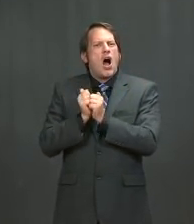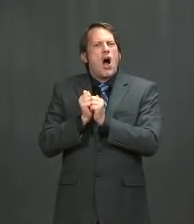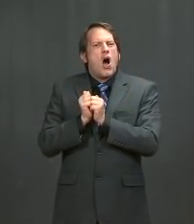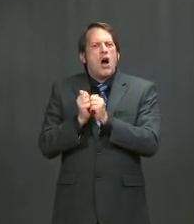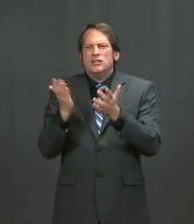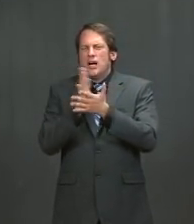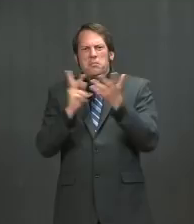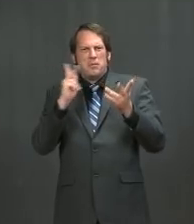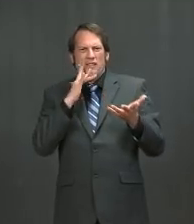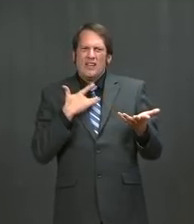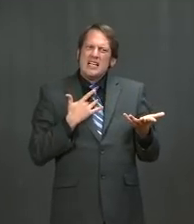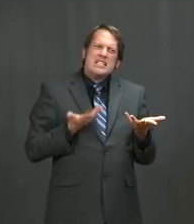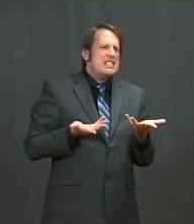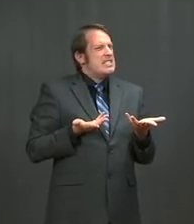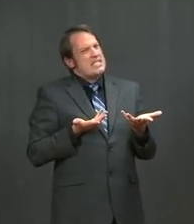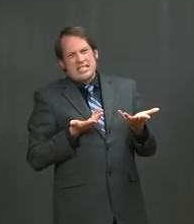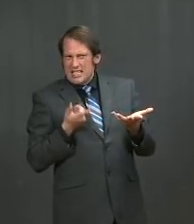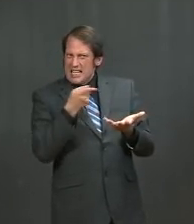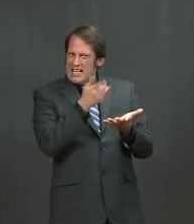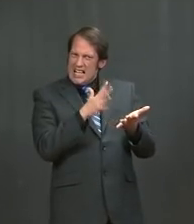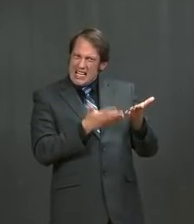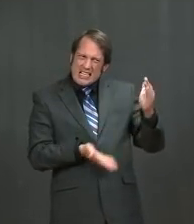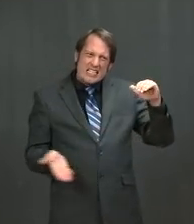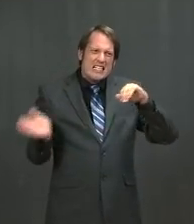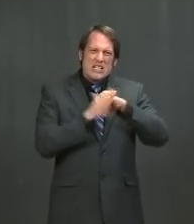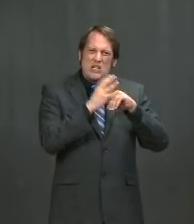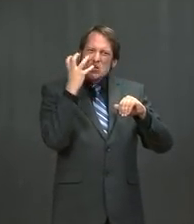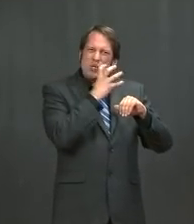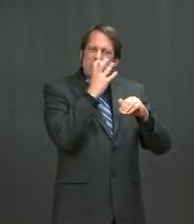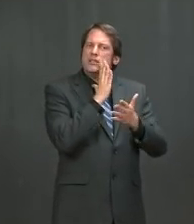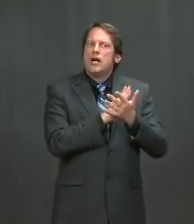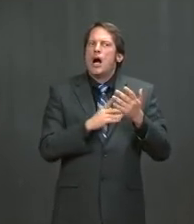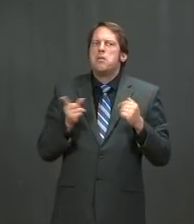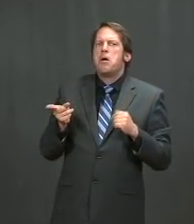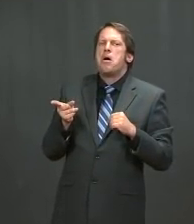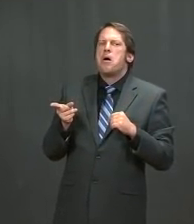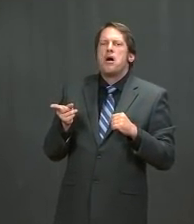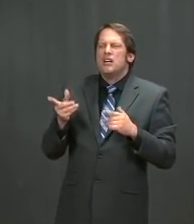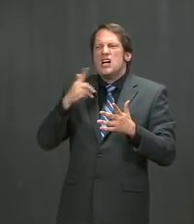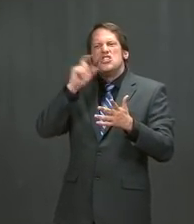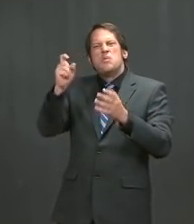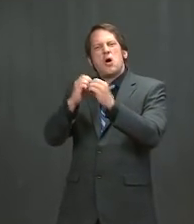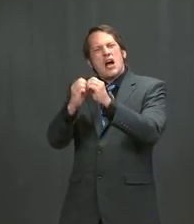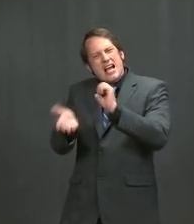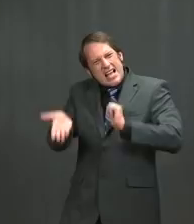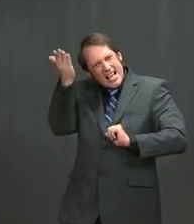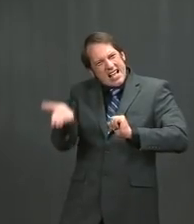Frankly, there have been folks who have come out on both sides, which we fully expected. He knows that some will come forward